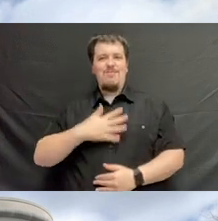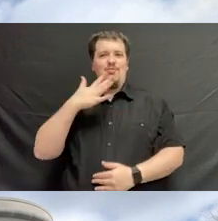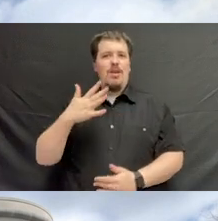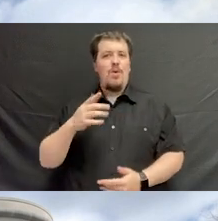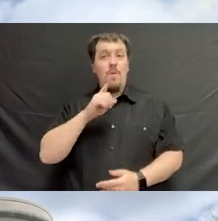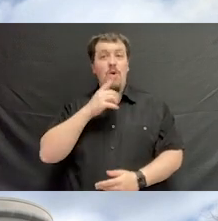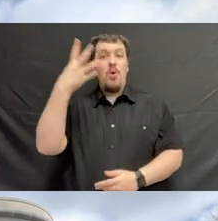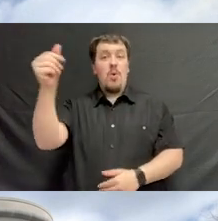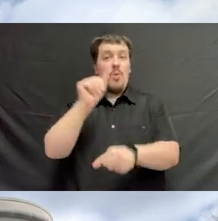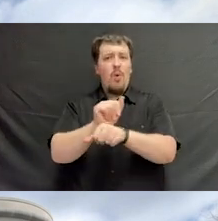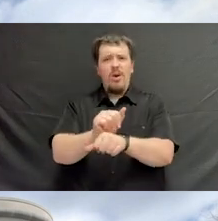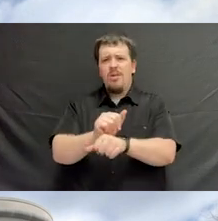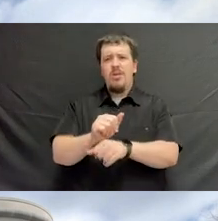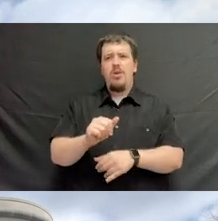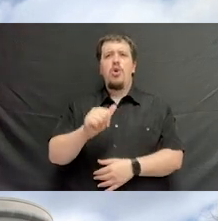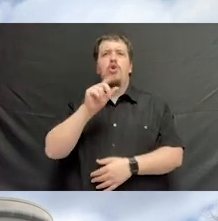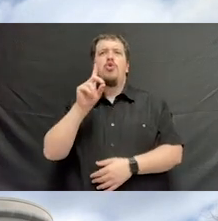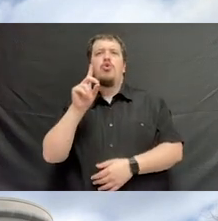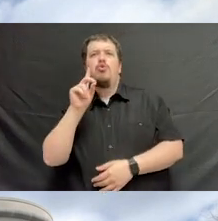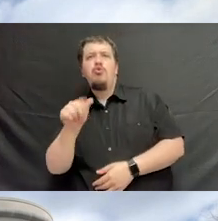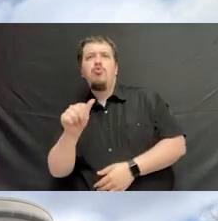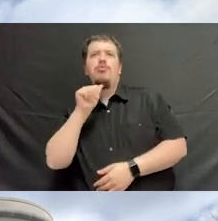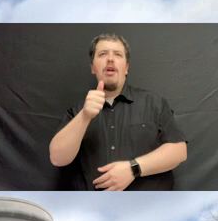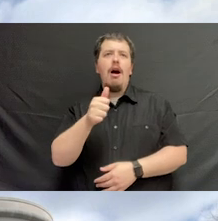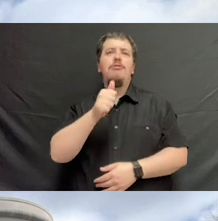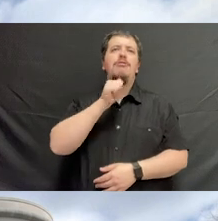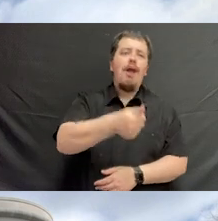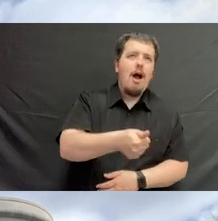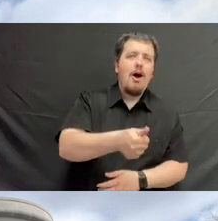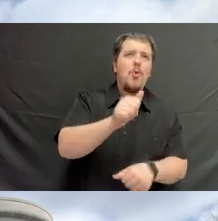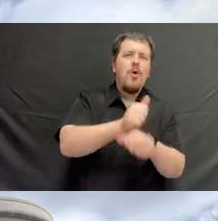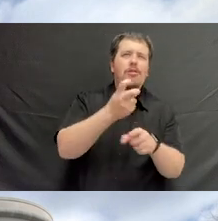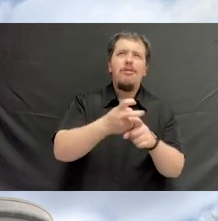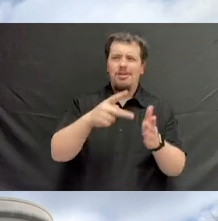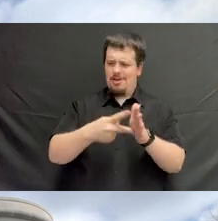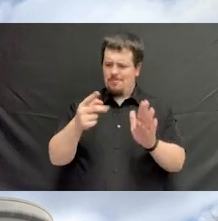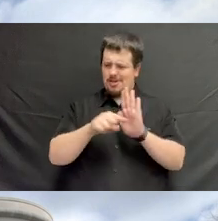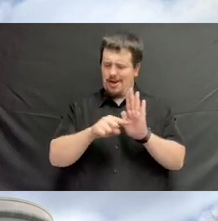So please don't not work hard. I think that's a double negative, don't not,